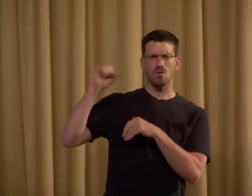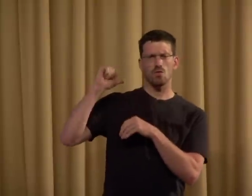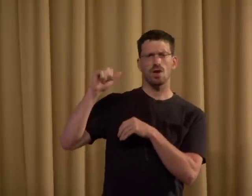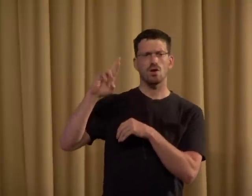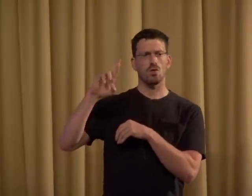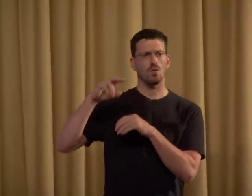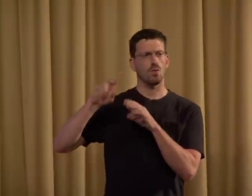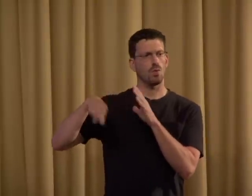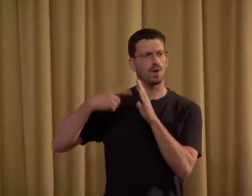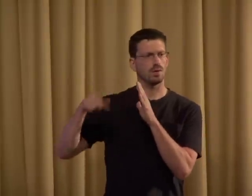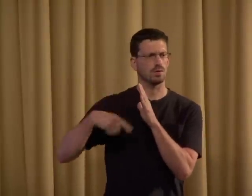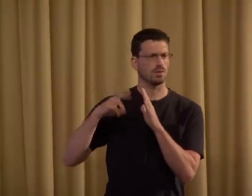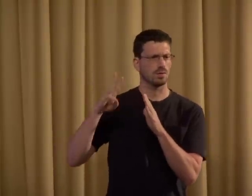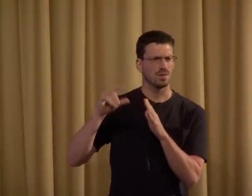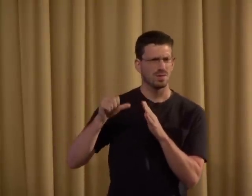And the seat wasn't comfortable. It was over the rear wheels.